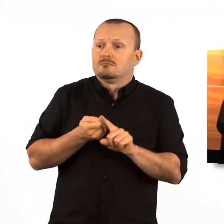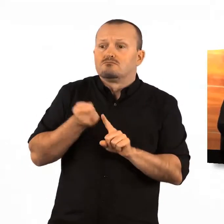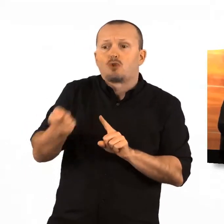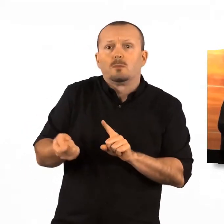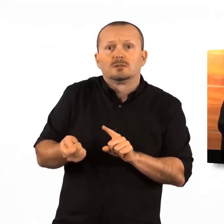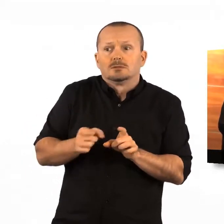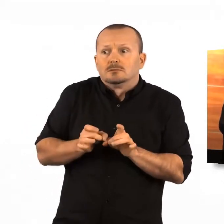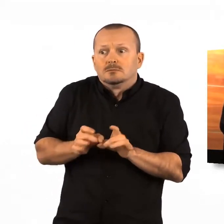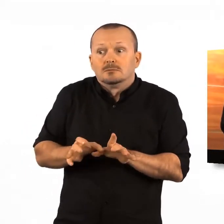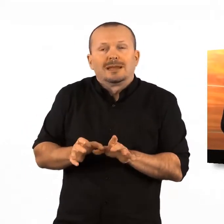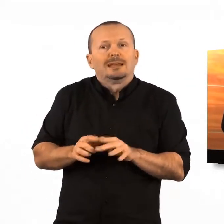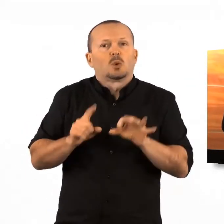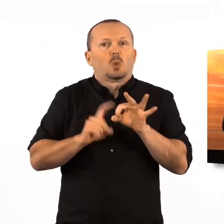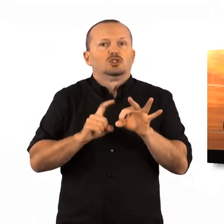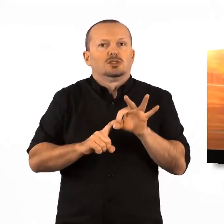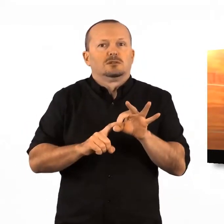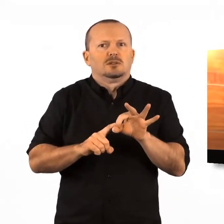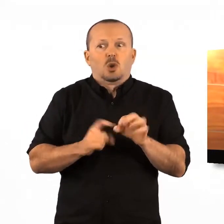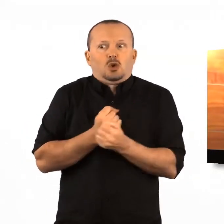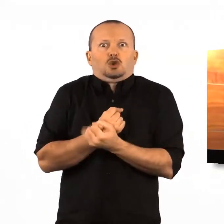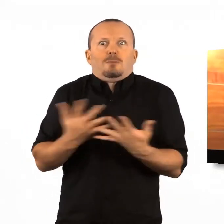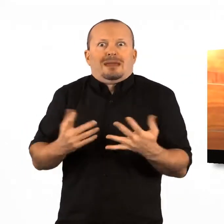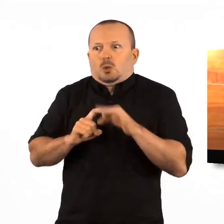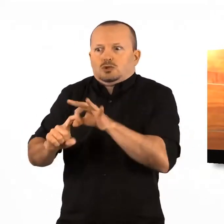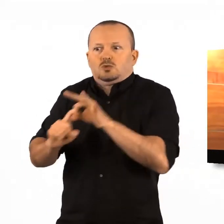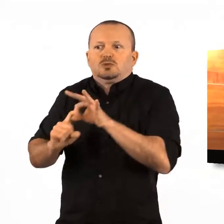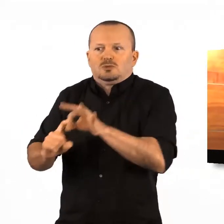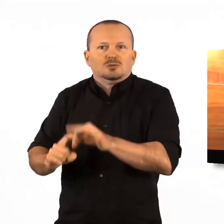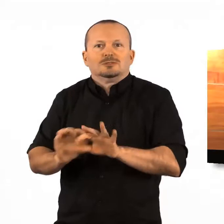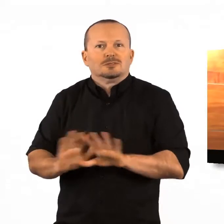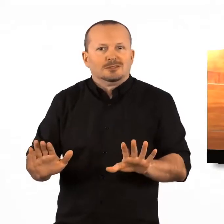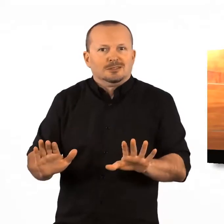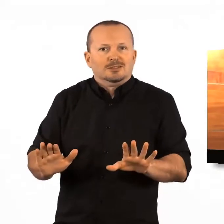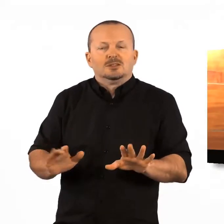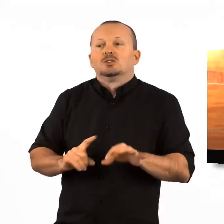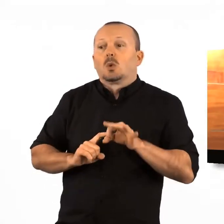to overuse questions so it would be one question at a time and then we’re going to? Audience member: Wait.